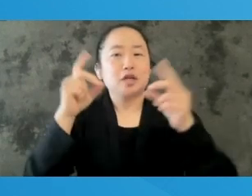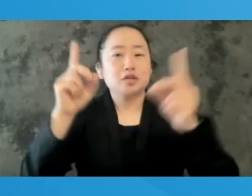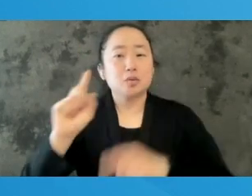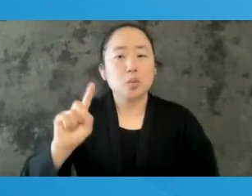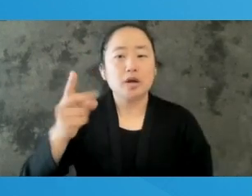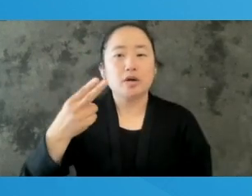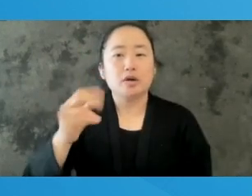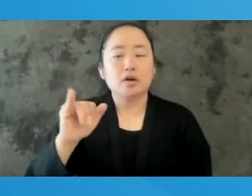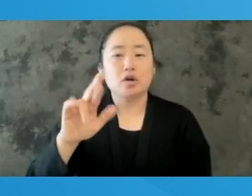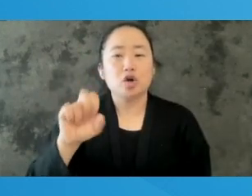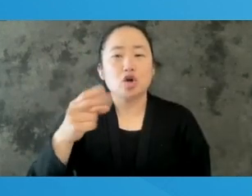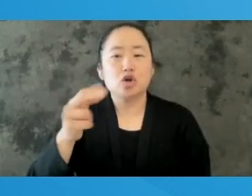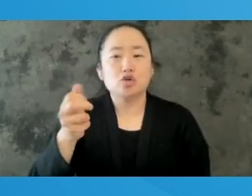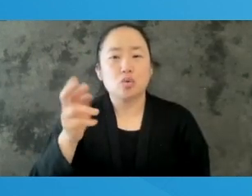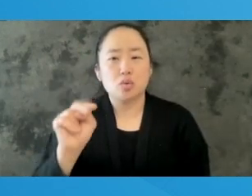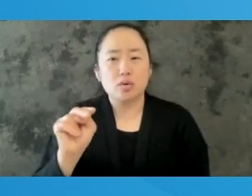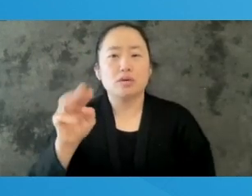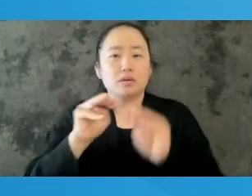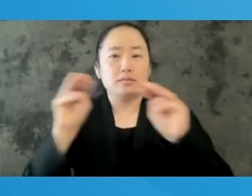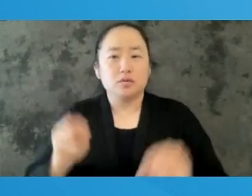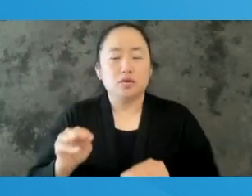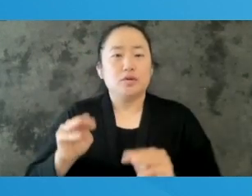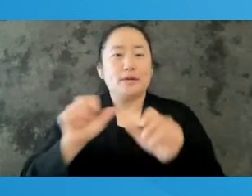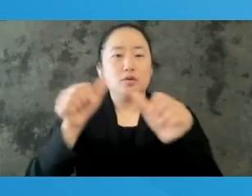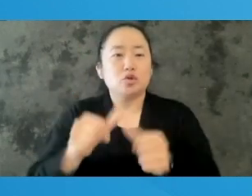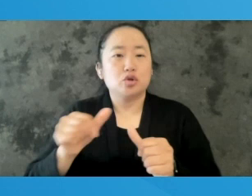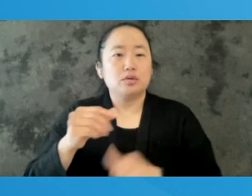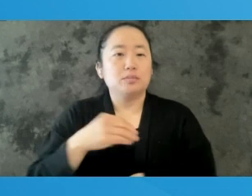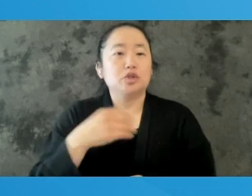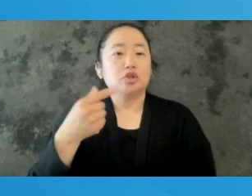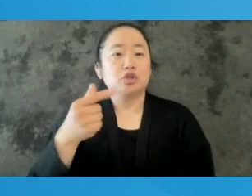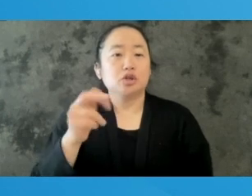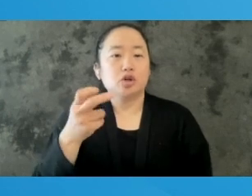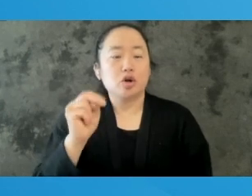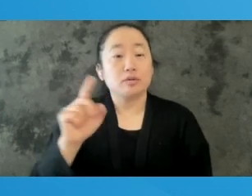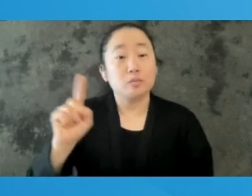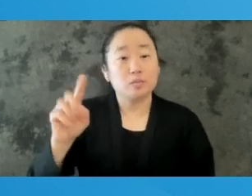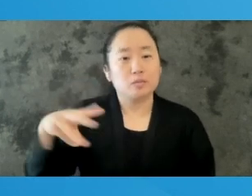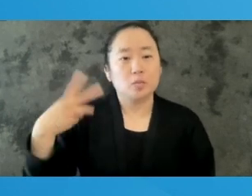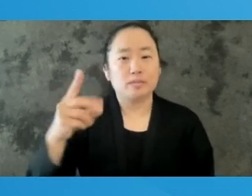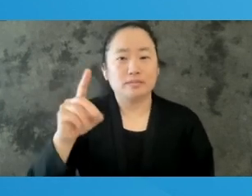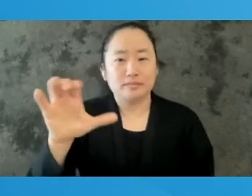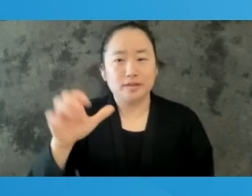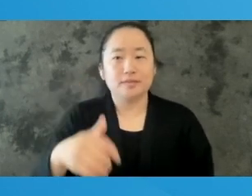and Sculpture Garden, located in Washington, DC. My name is Nicole Vance.